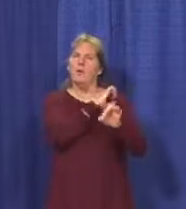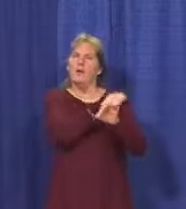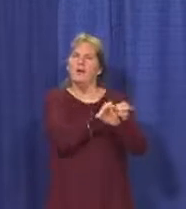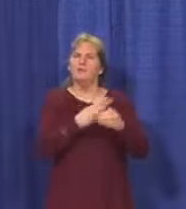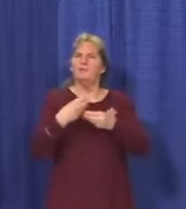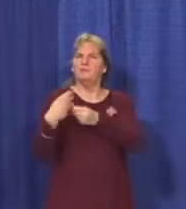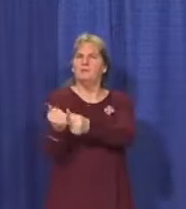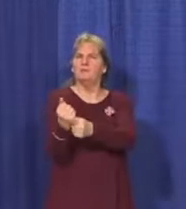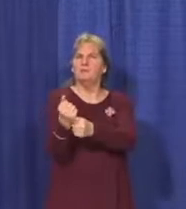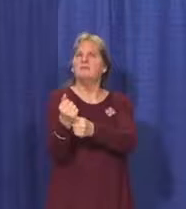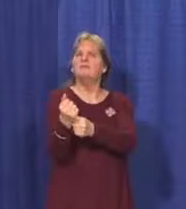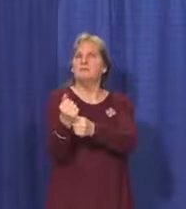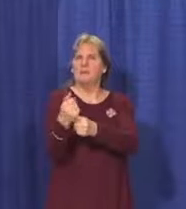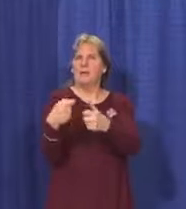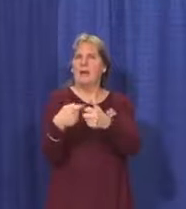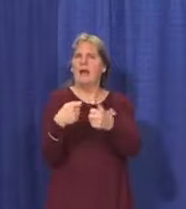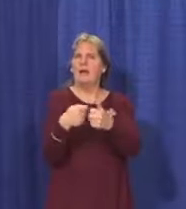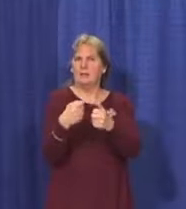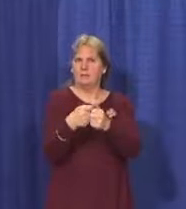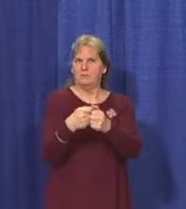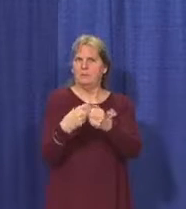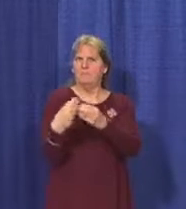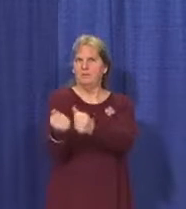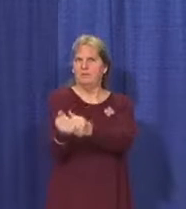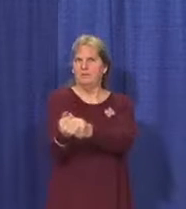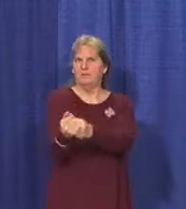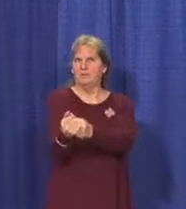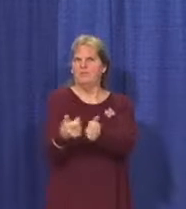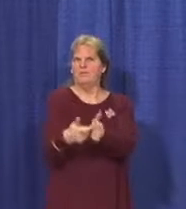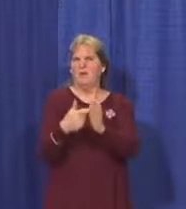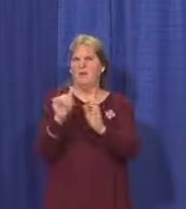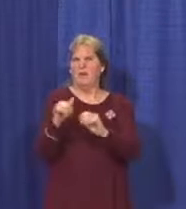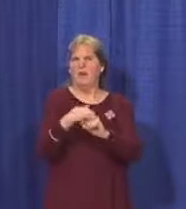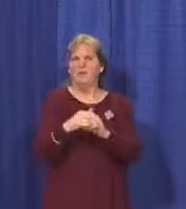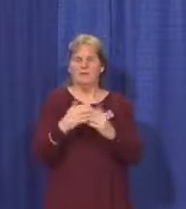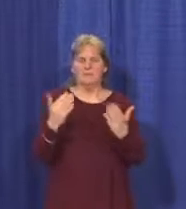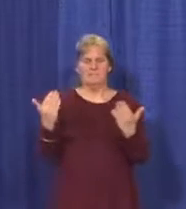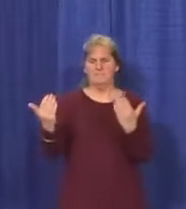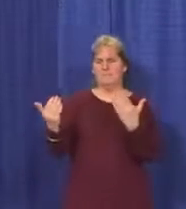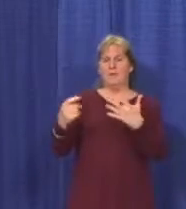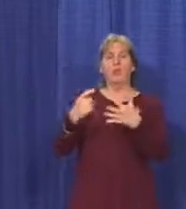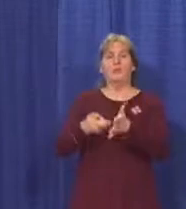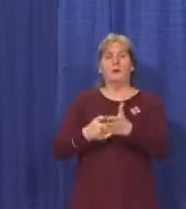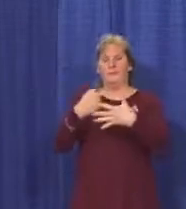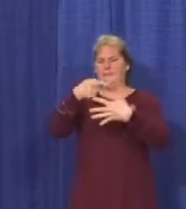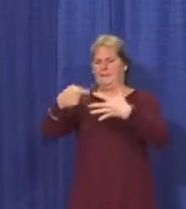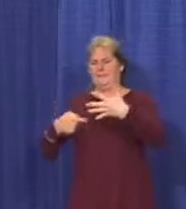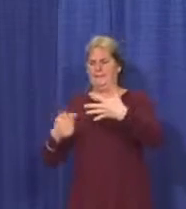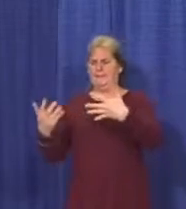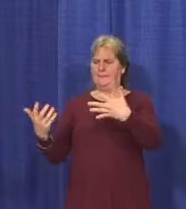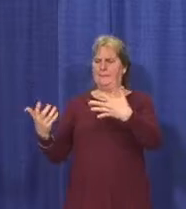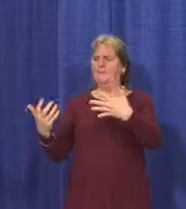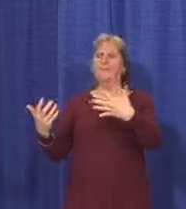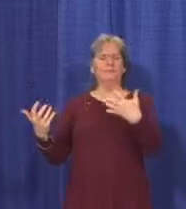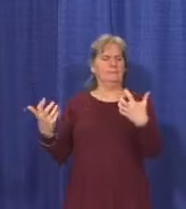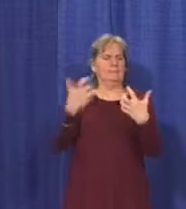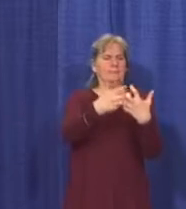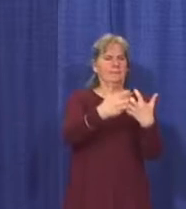Efficiency is a significant component as well as alignment with community core housing needs. There is a number of criteria